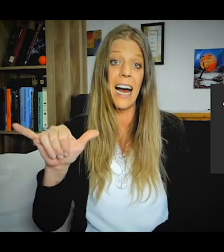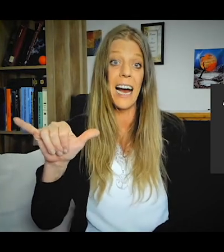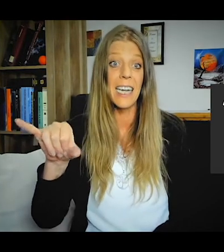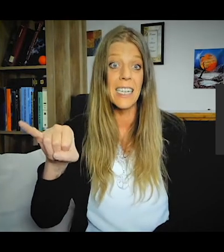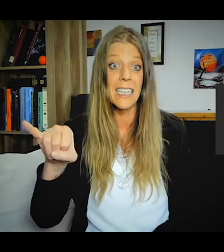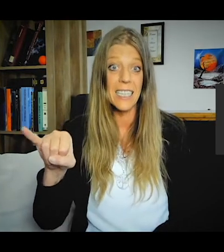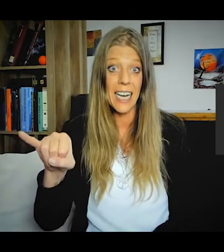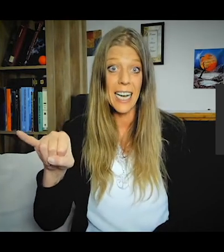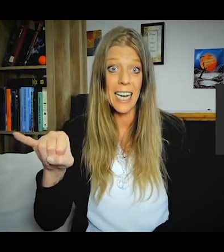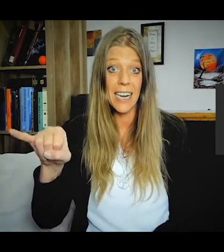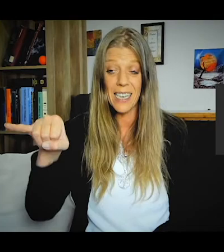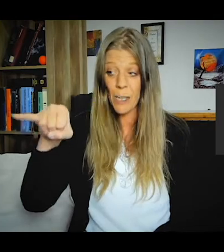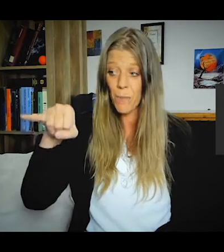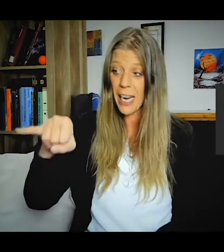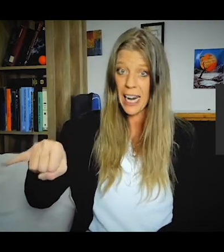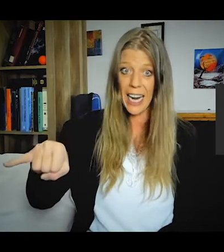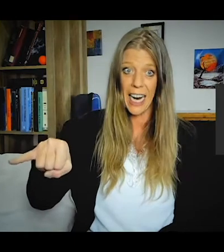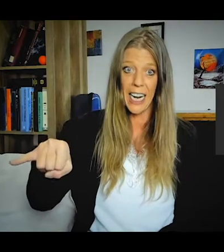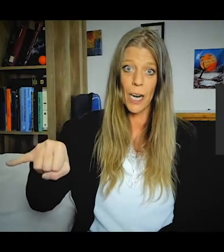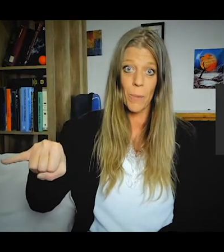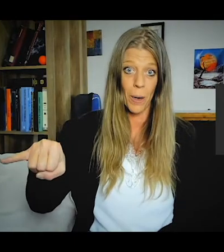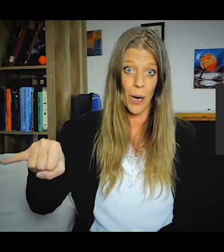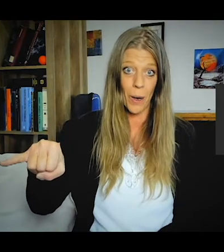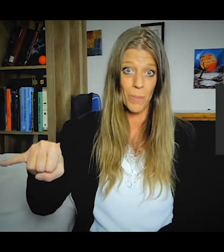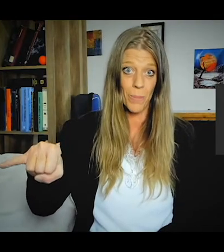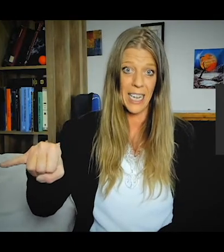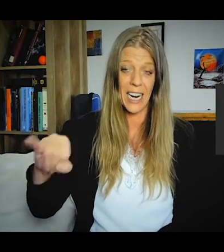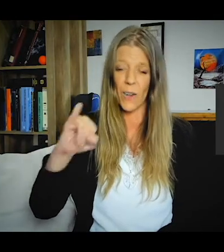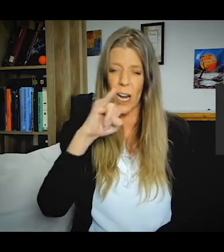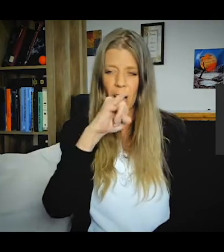And Z is your pinkie, palm down.